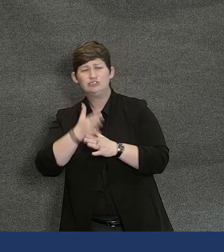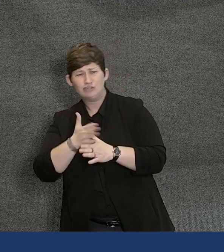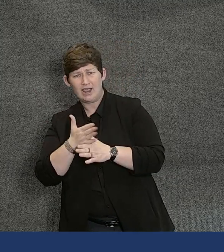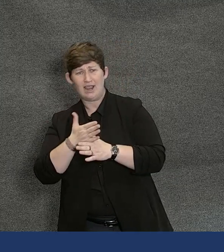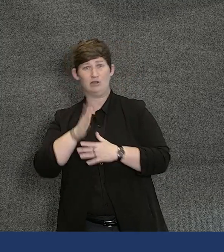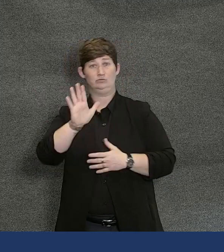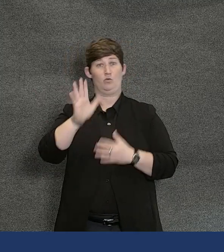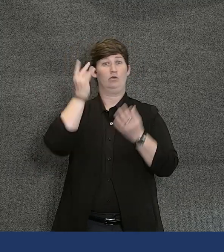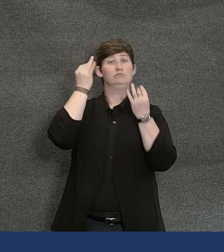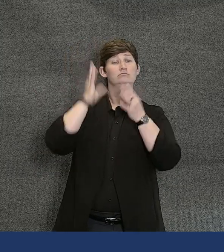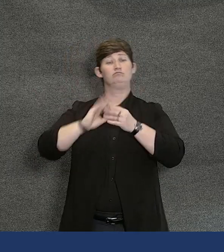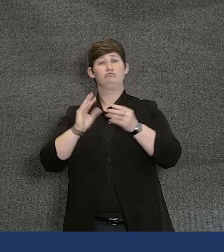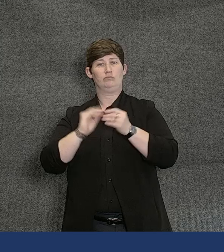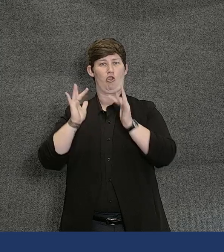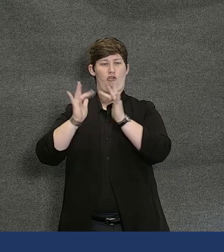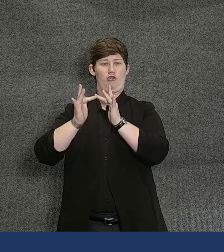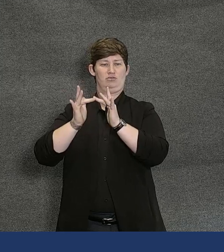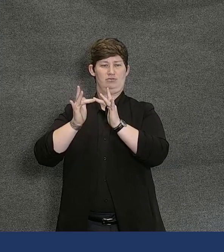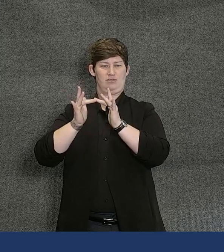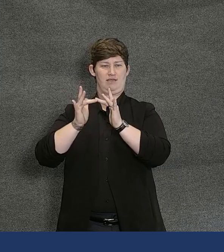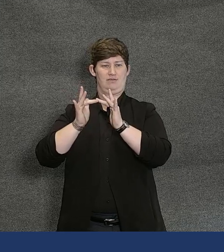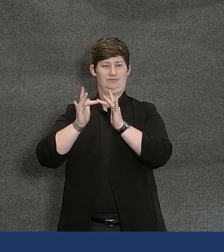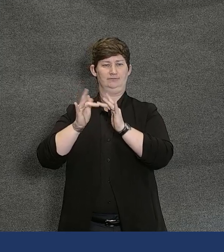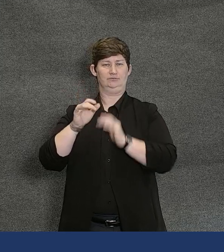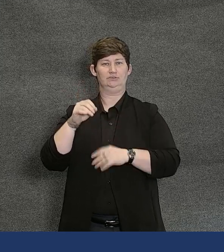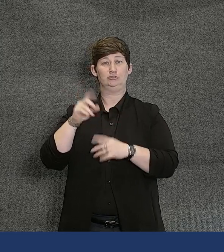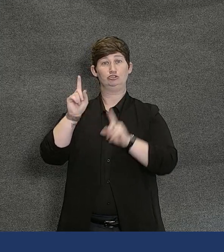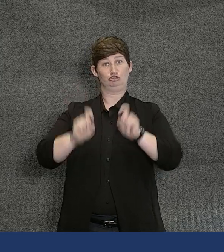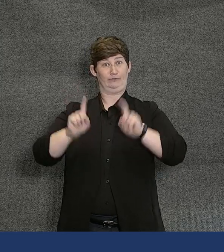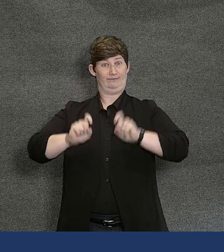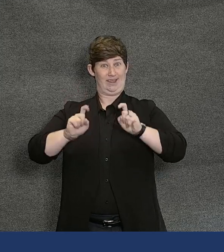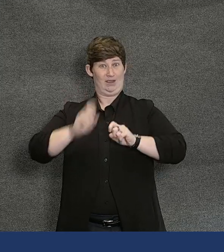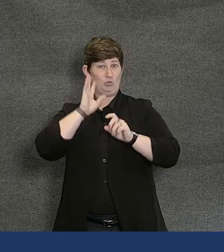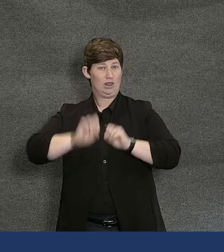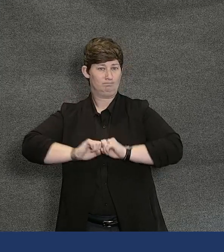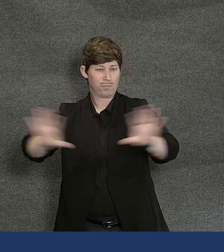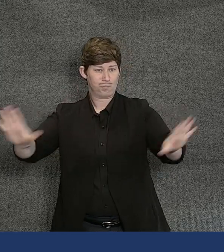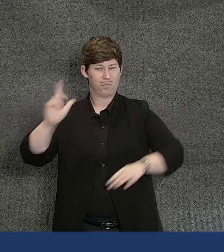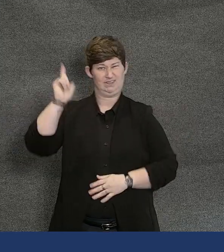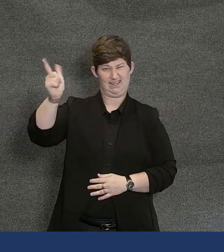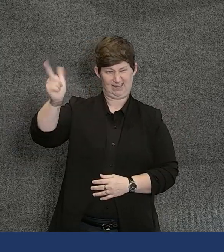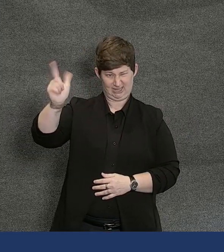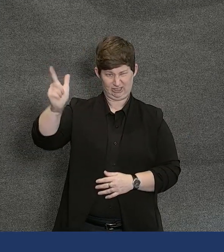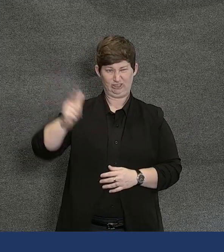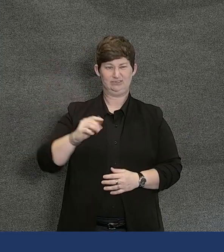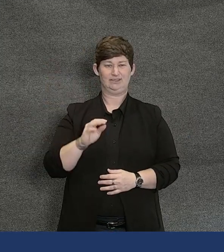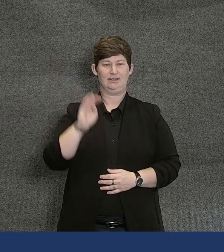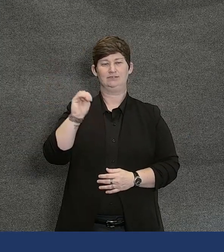can be found on MCD's website at disability.state.mn.us.